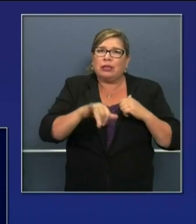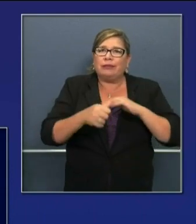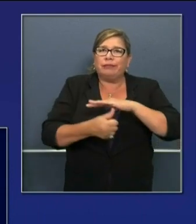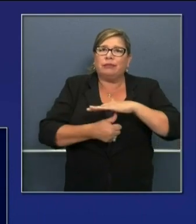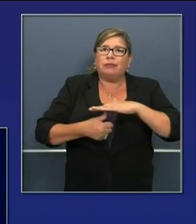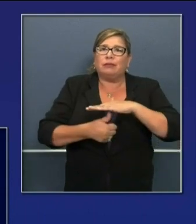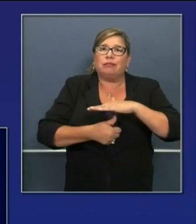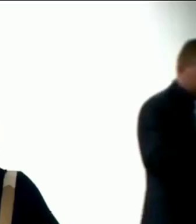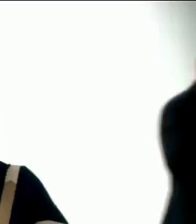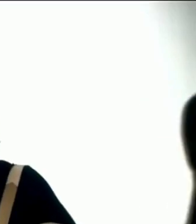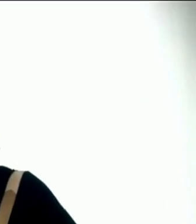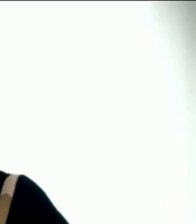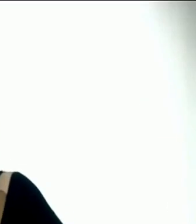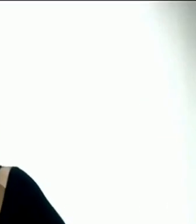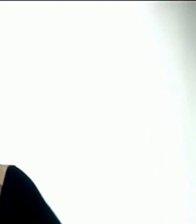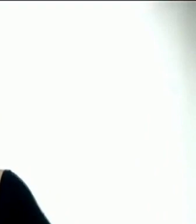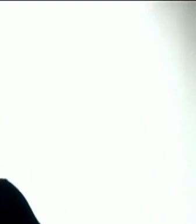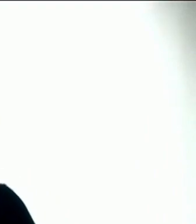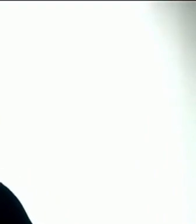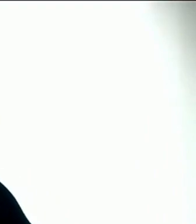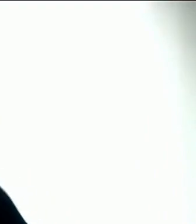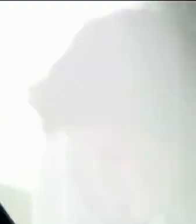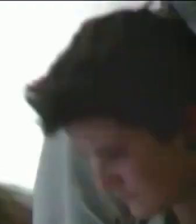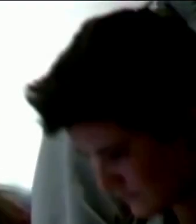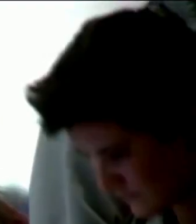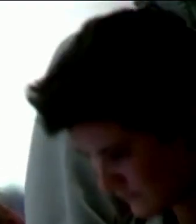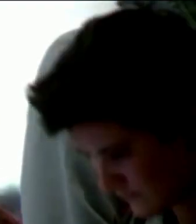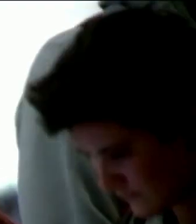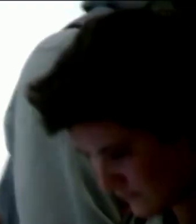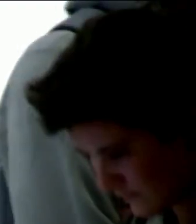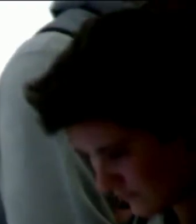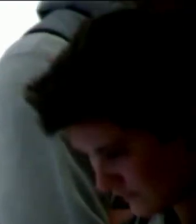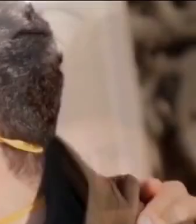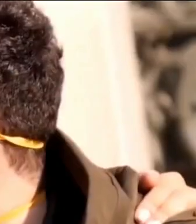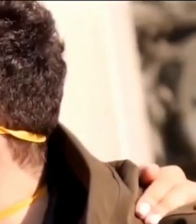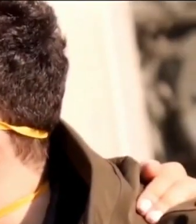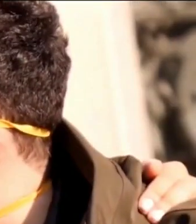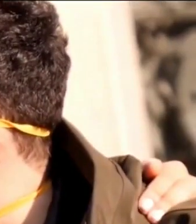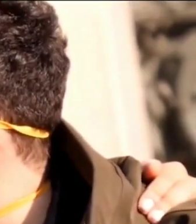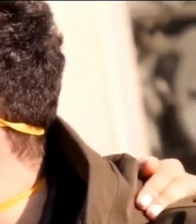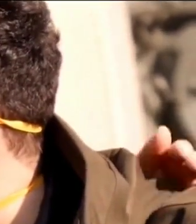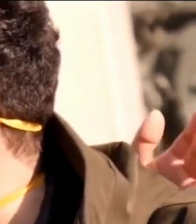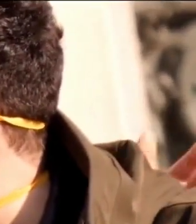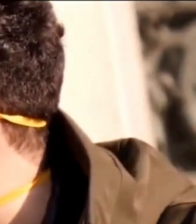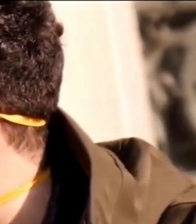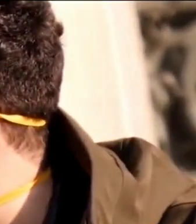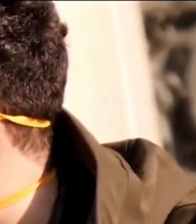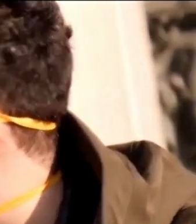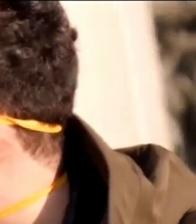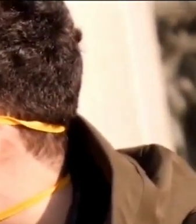HIT RECORD LEVELS. MANY OF US UNDERSTANDABLY DEVELOPED CABIN FEVER, SOME AMNESIA.